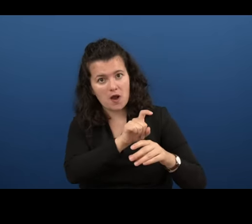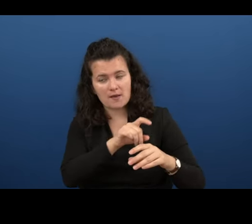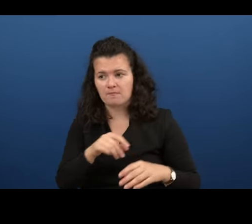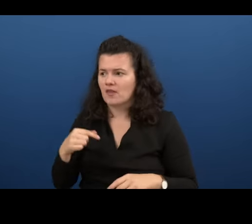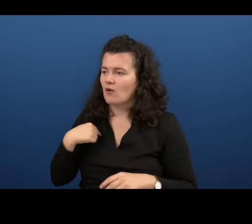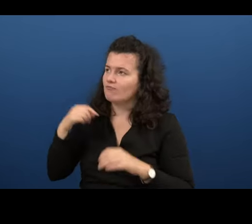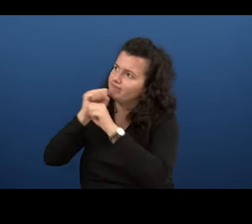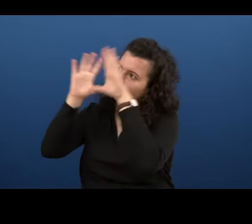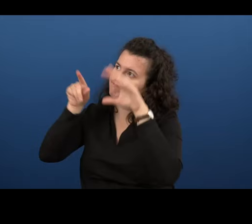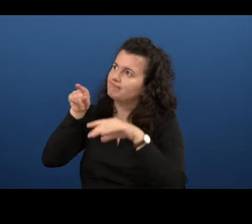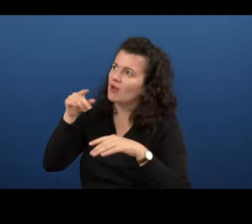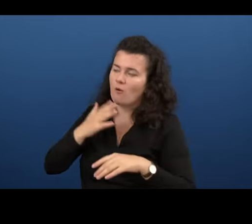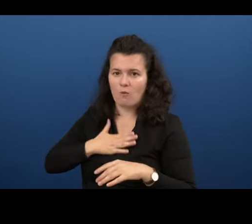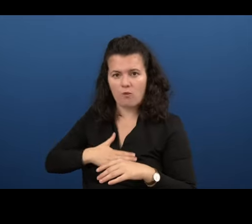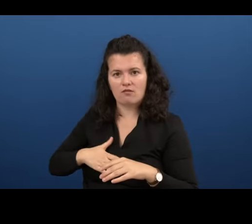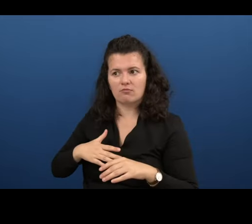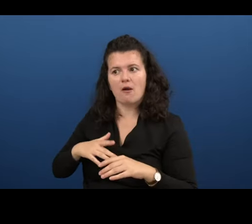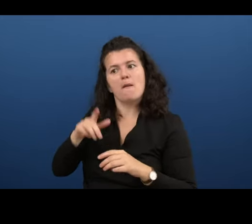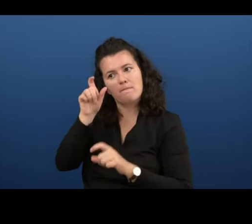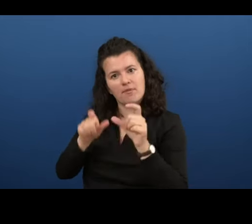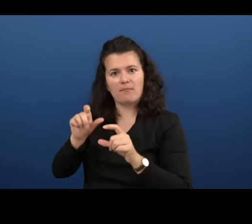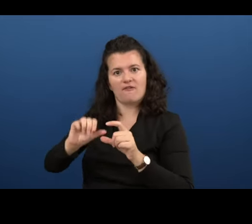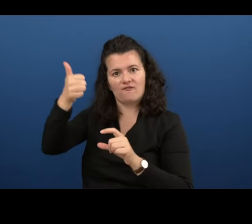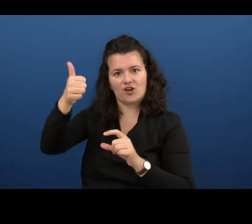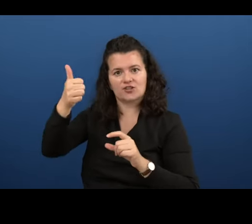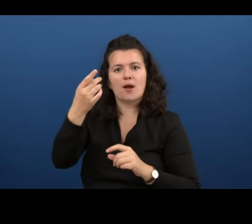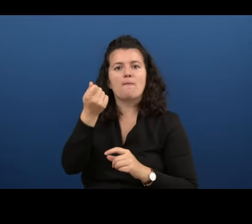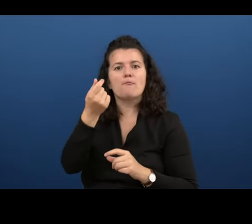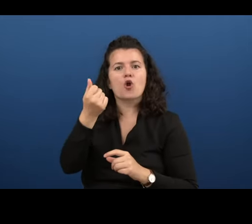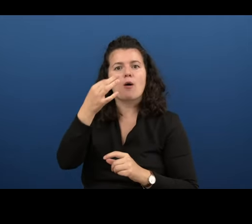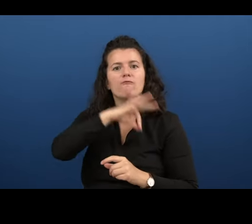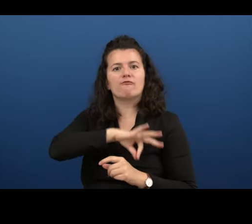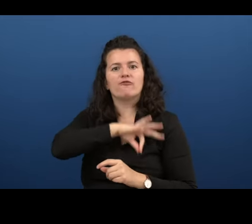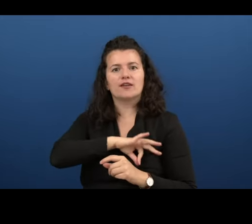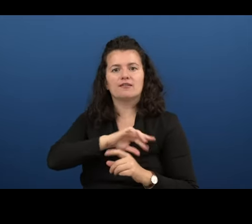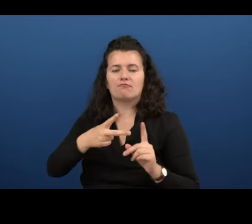in purpose, people before profits and pauses to transform lives.